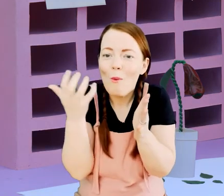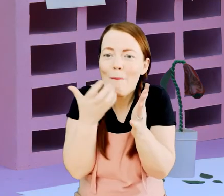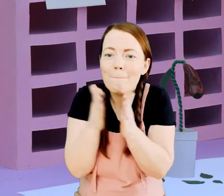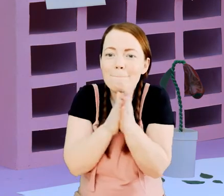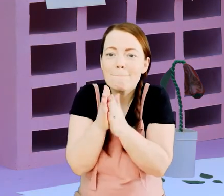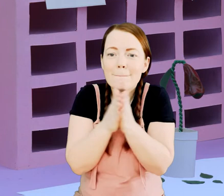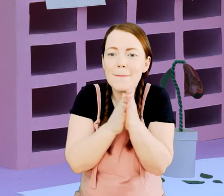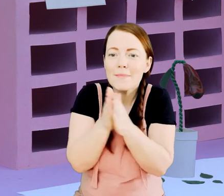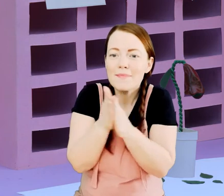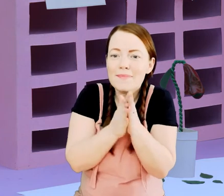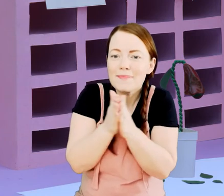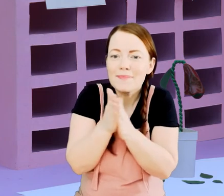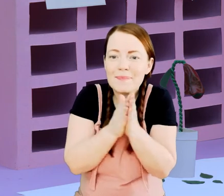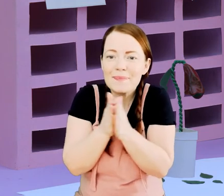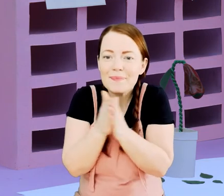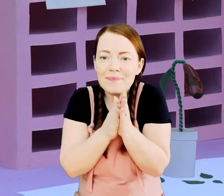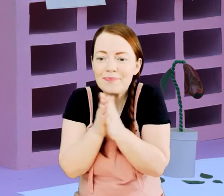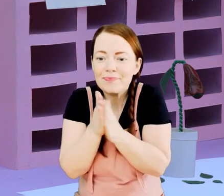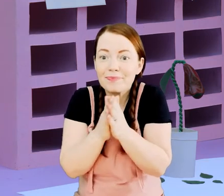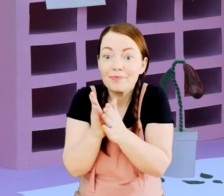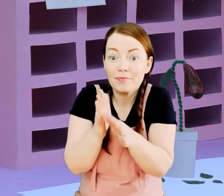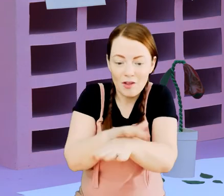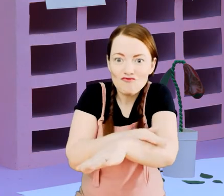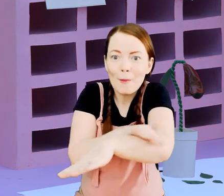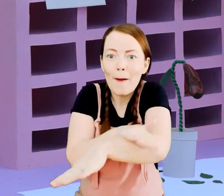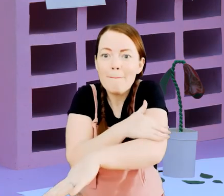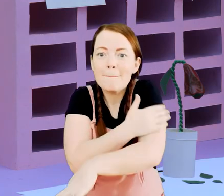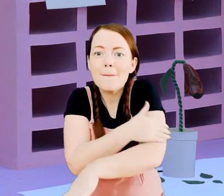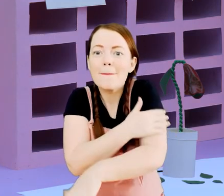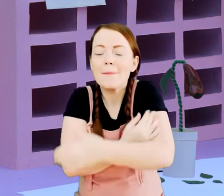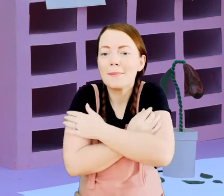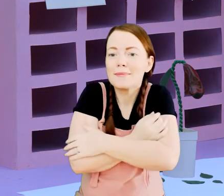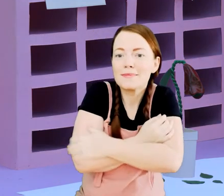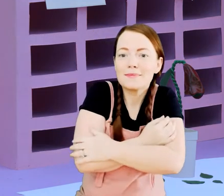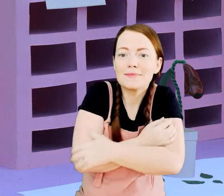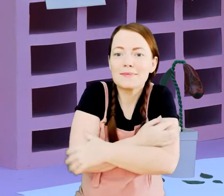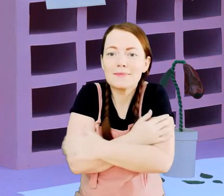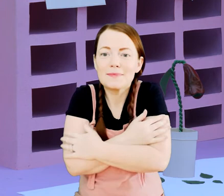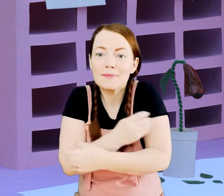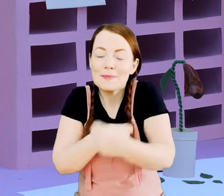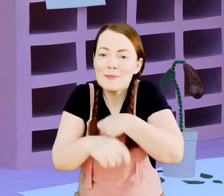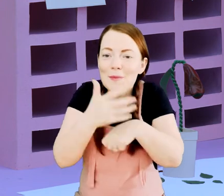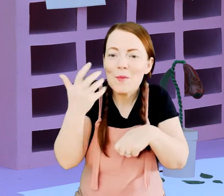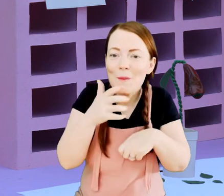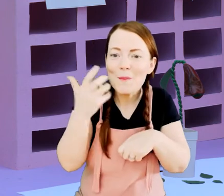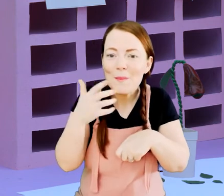Using our nice warm hands, let's rub along our arms and body, warming yourself up again...